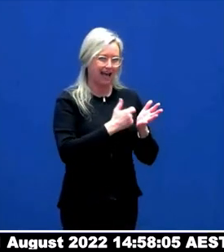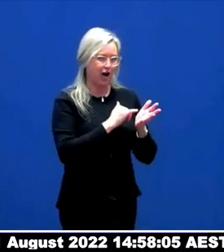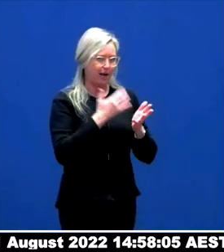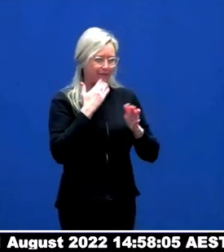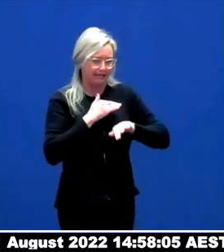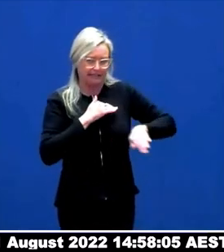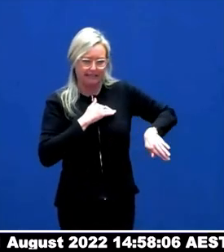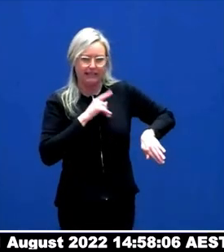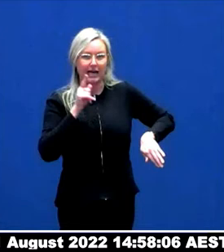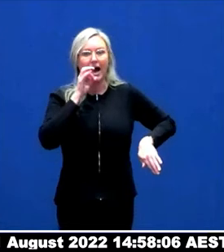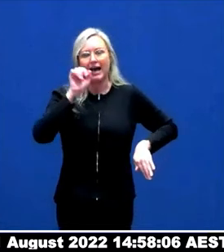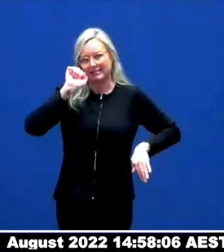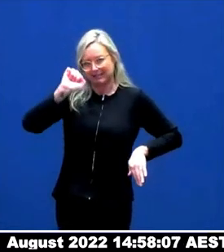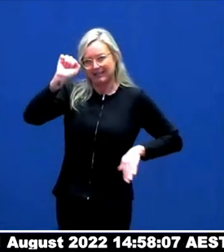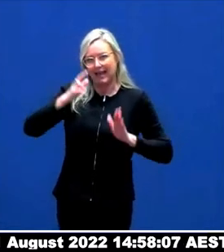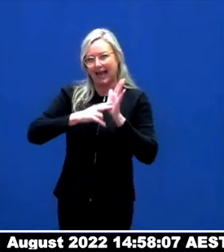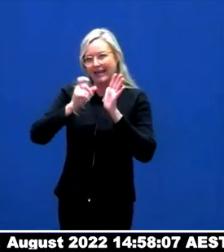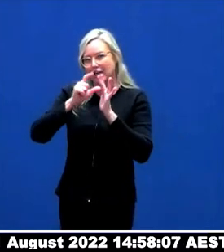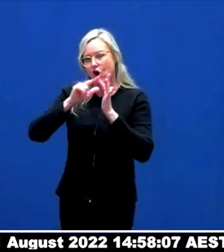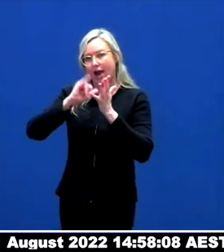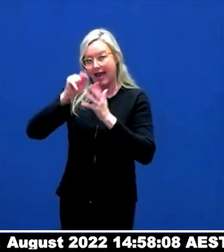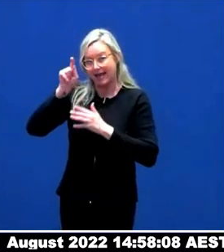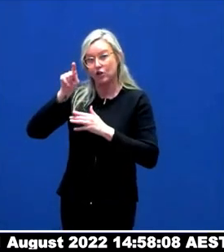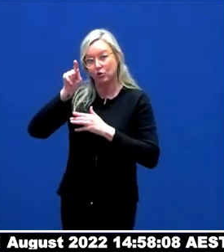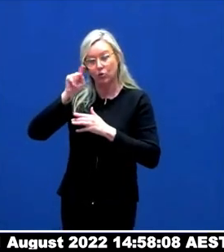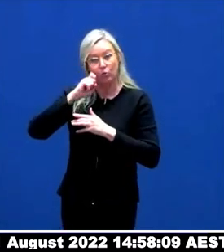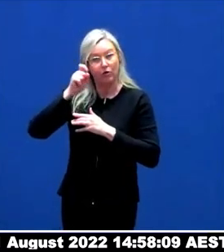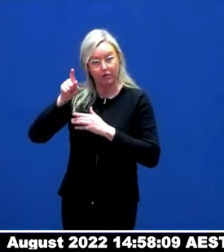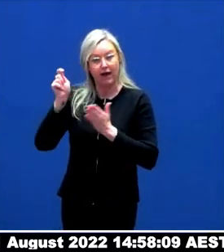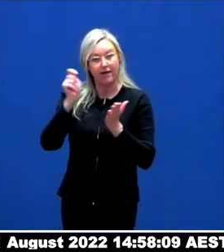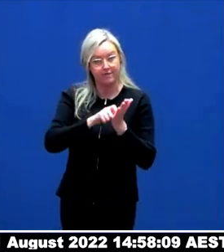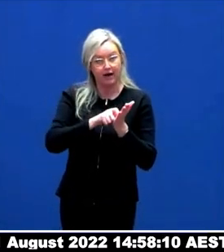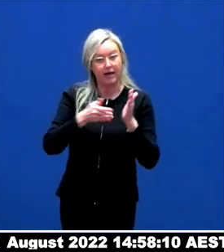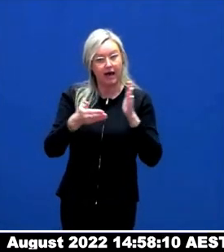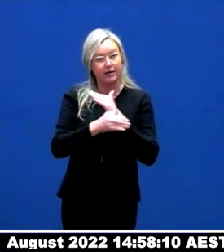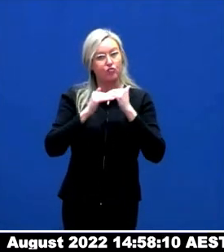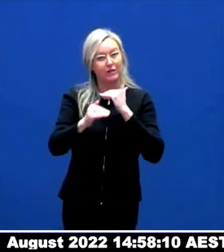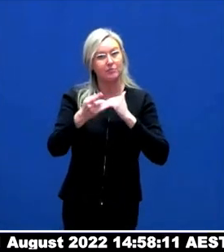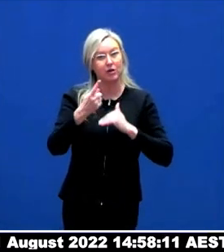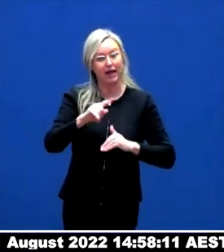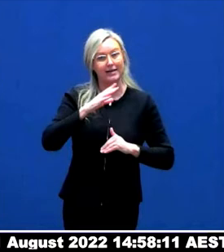Just does the NDIS fund, as a reasonable and necessary support, the things I'm going to